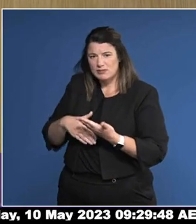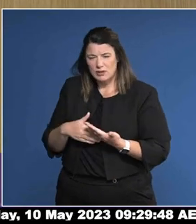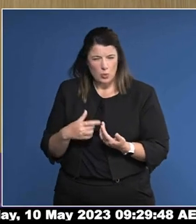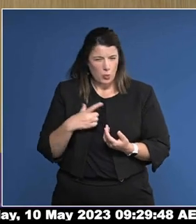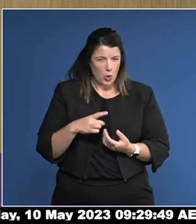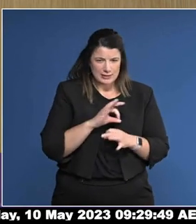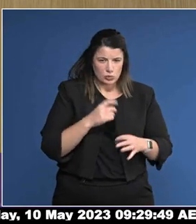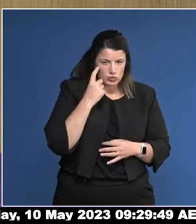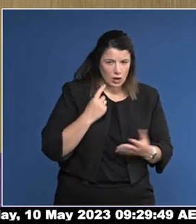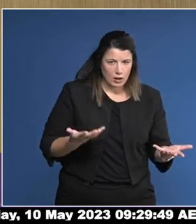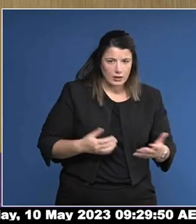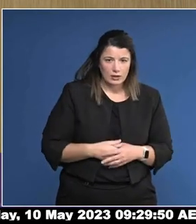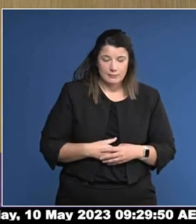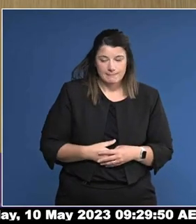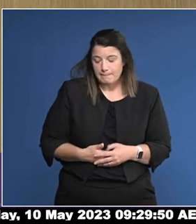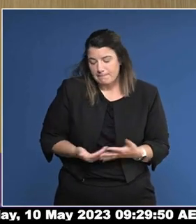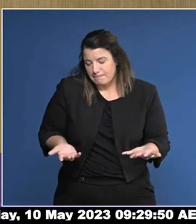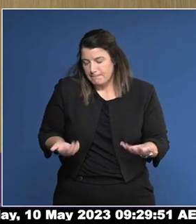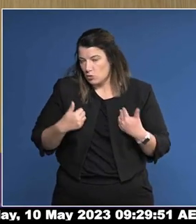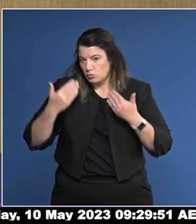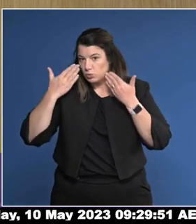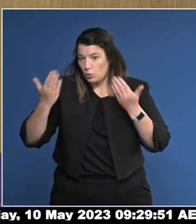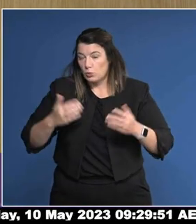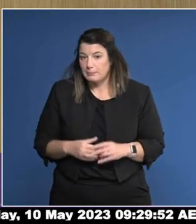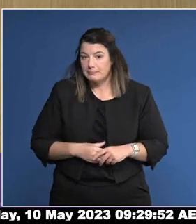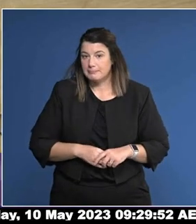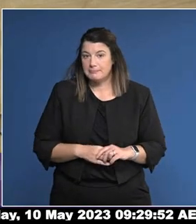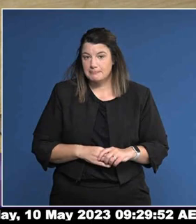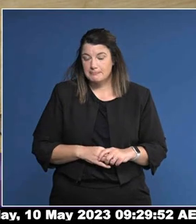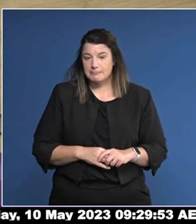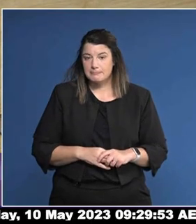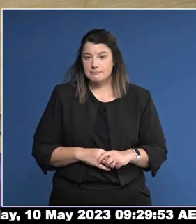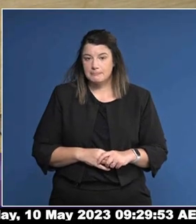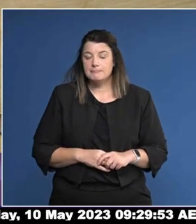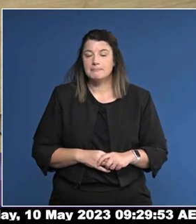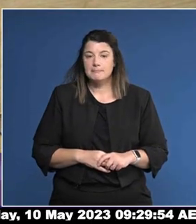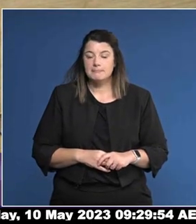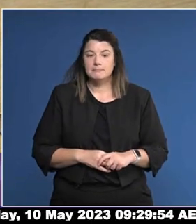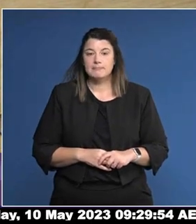I don't know. I don't know. I want to bring you now to paragraph 9 of your statement.